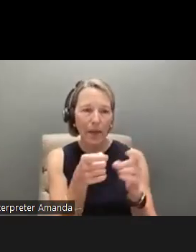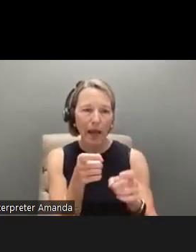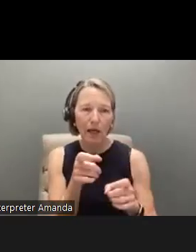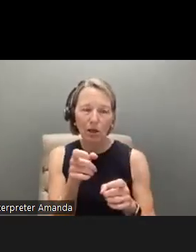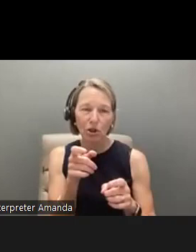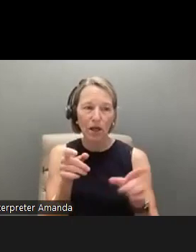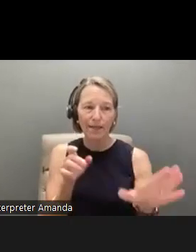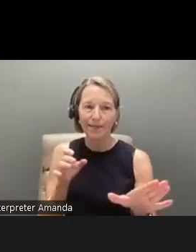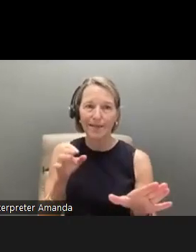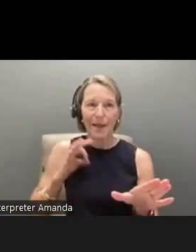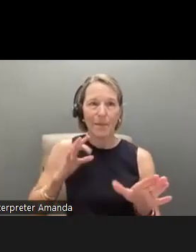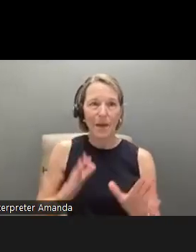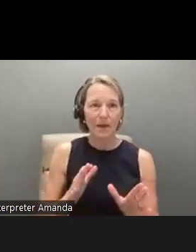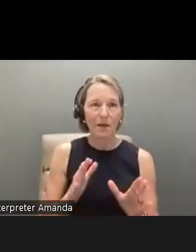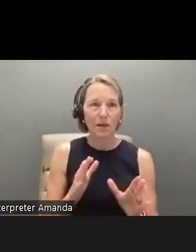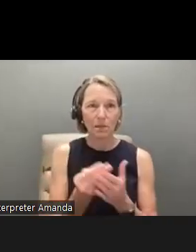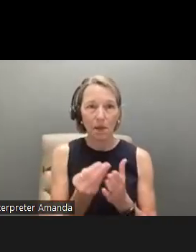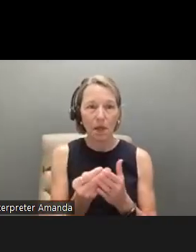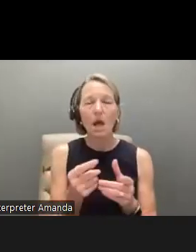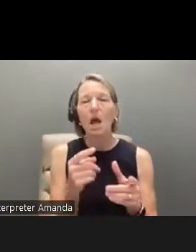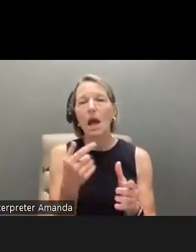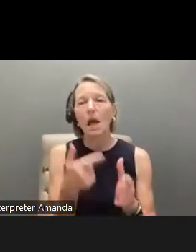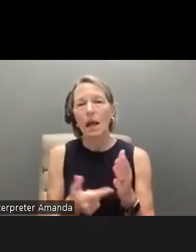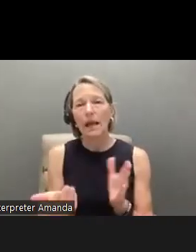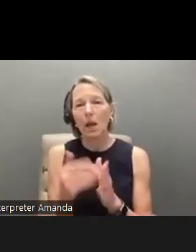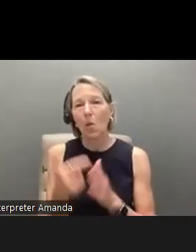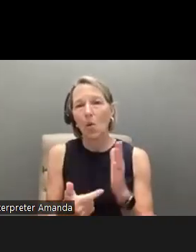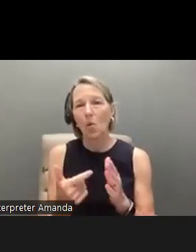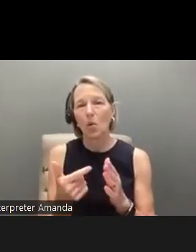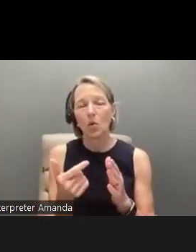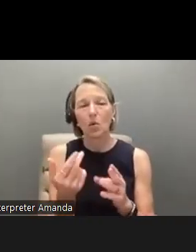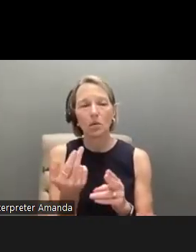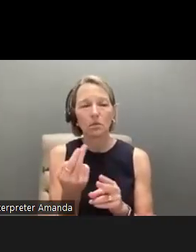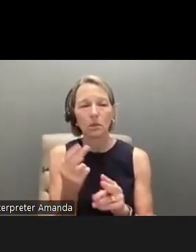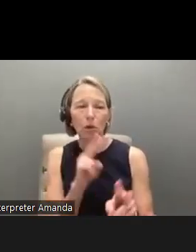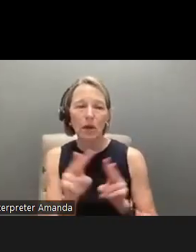beneficiaries benefits and what again we're going through those financial records that we request